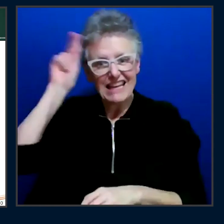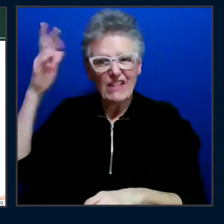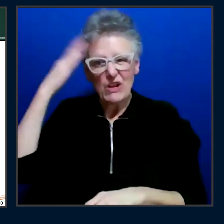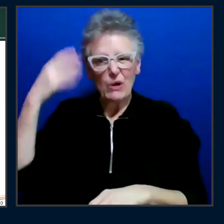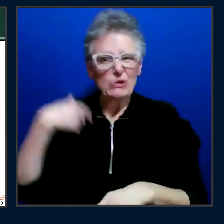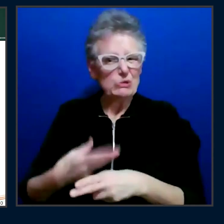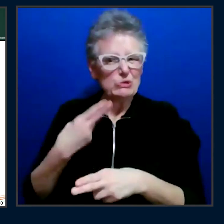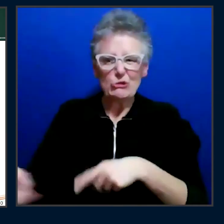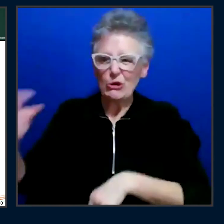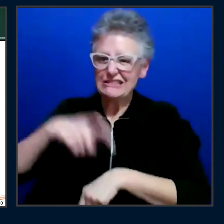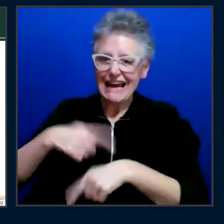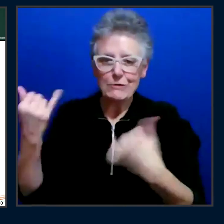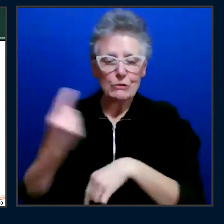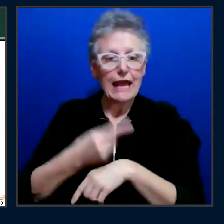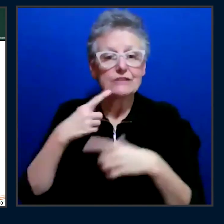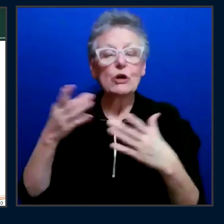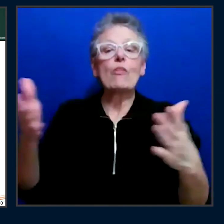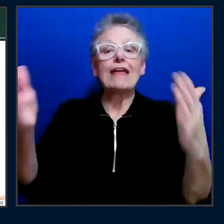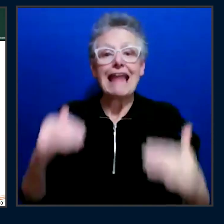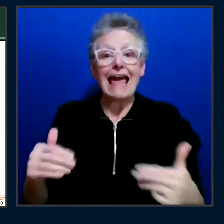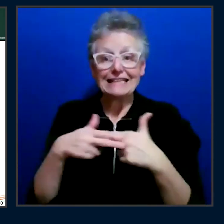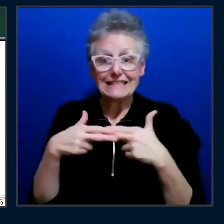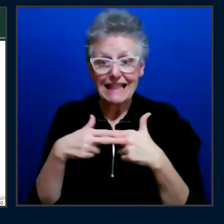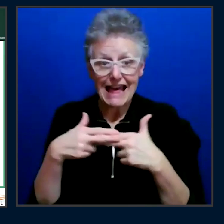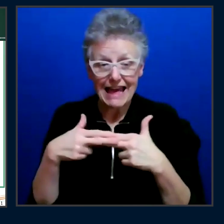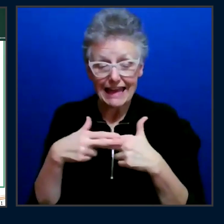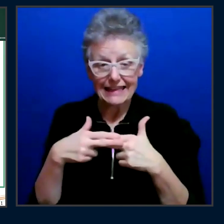a short timeline today. So on the next slide